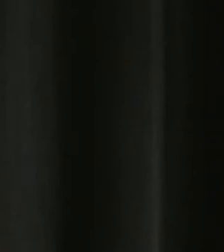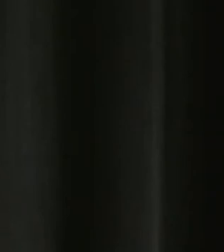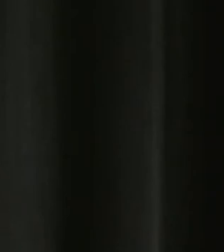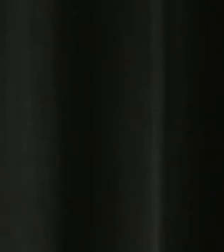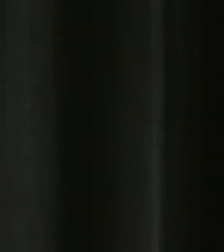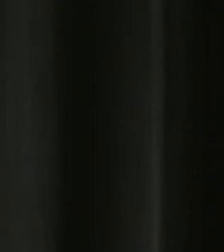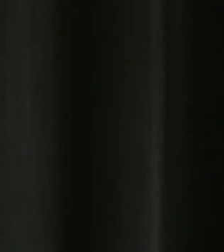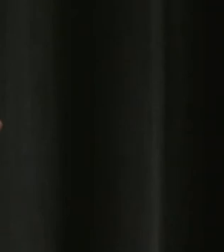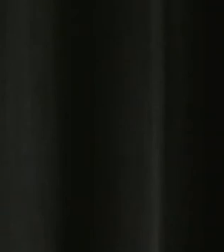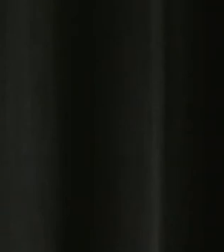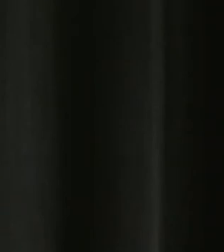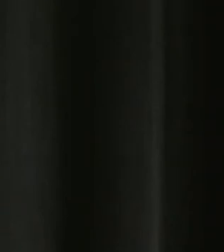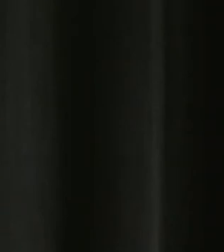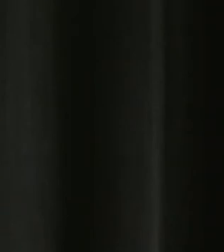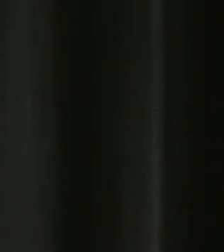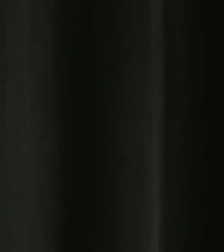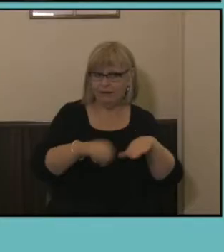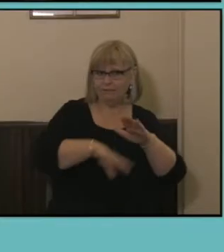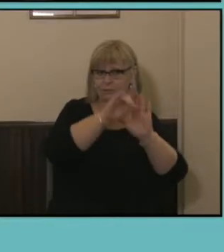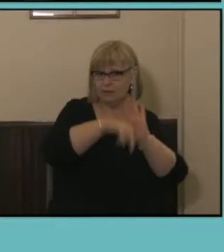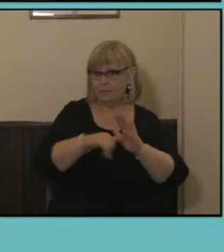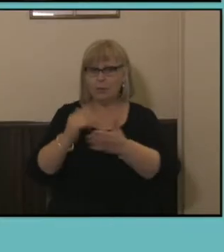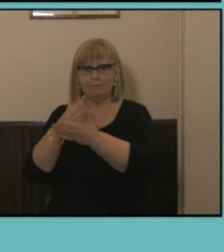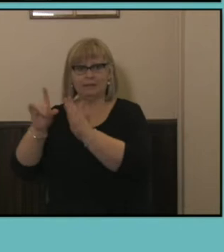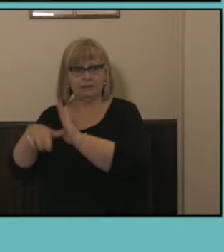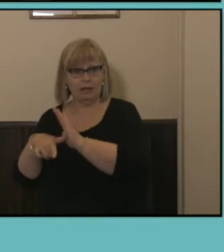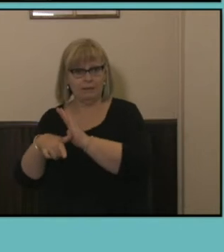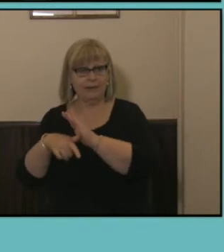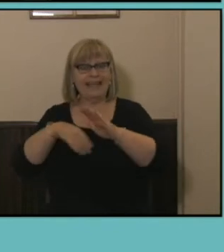people are working in this way, across the various industries. So as you